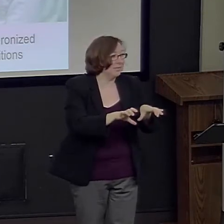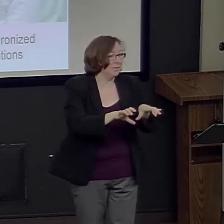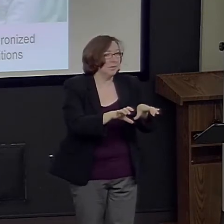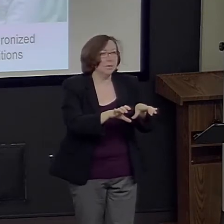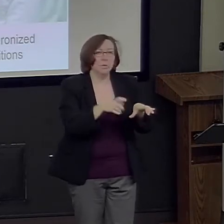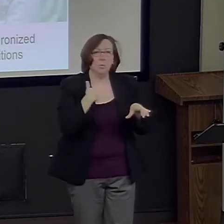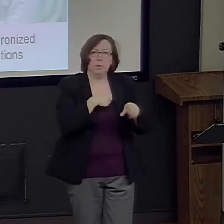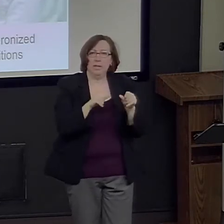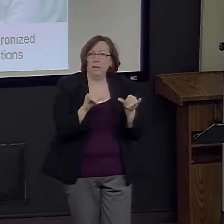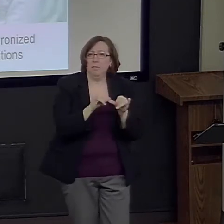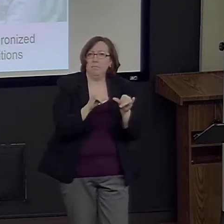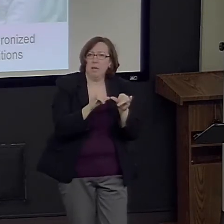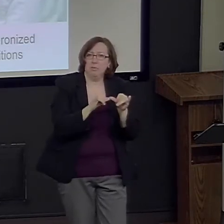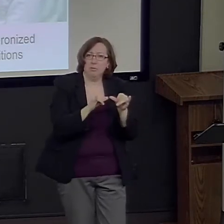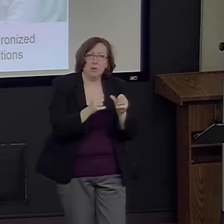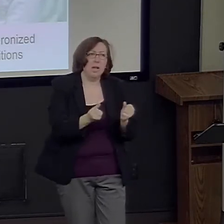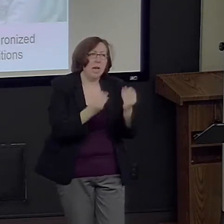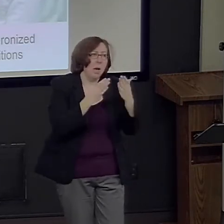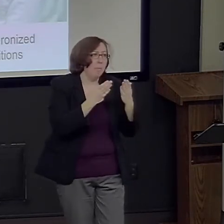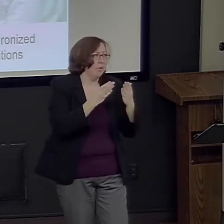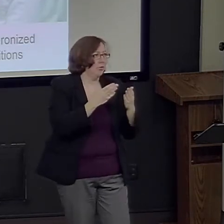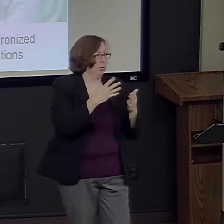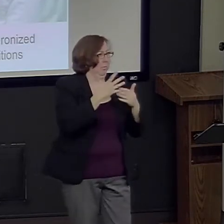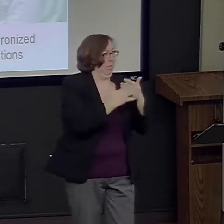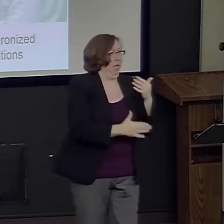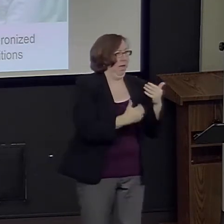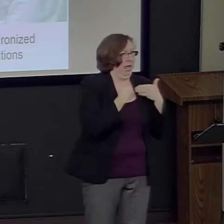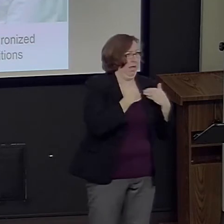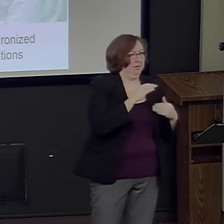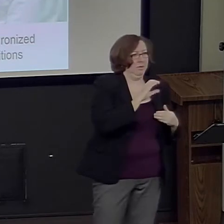of oxygenated blood and deoxygenated blood, okay.